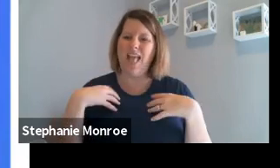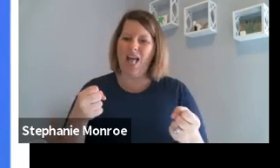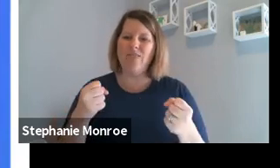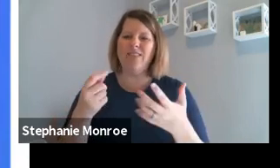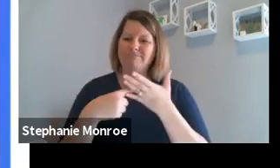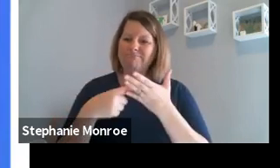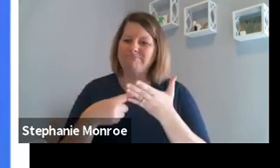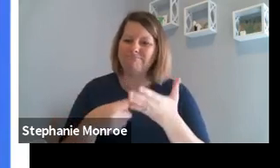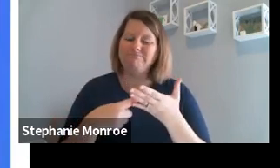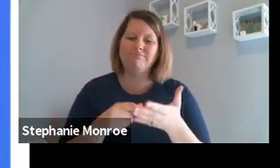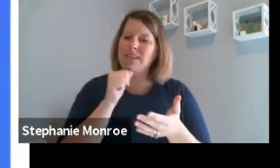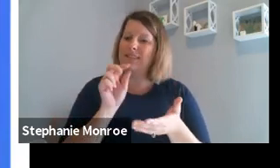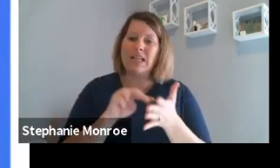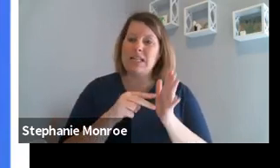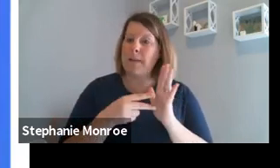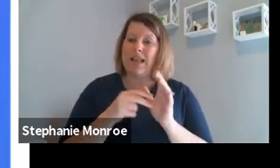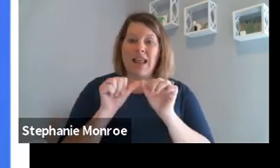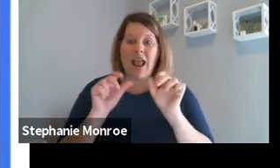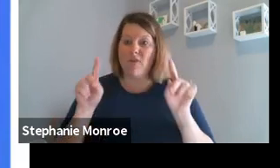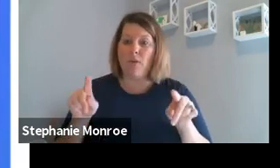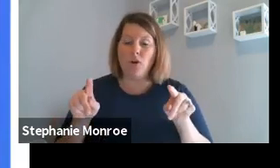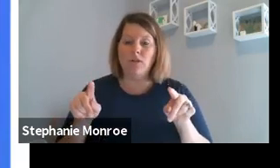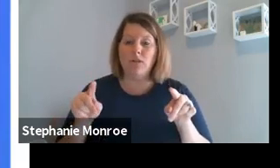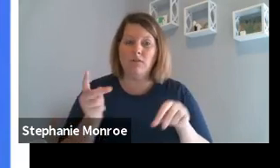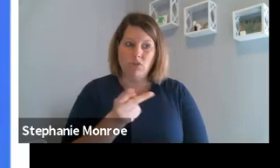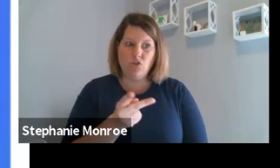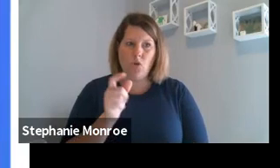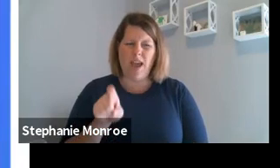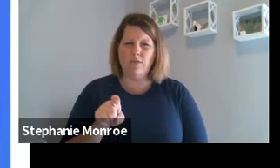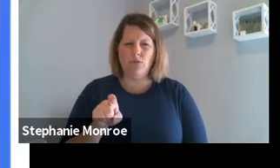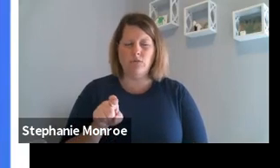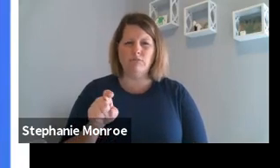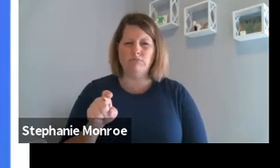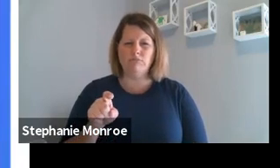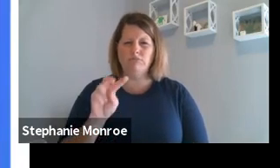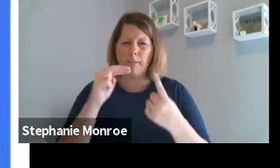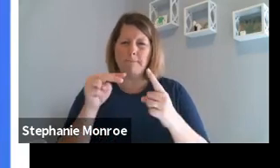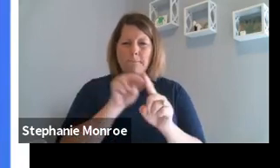It doesn't mean that the two have to see everything eye to eye, when there is respect,